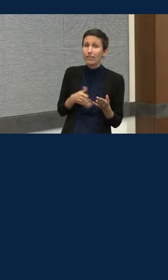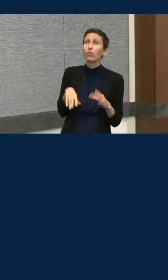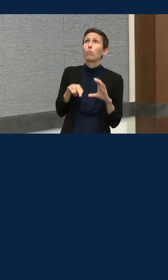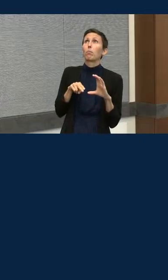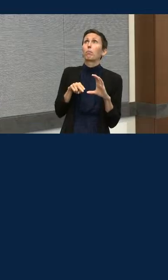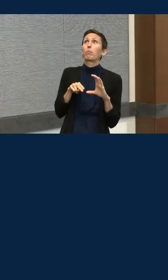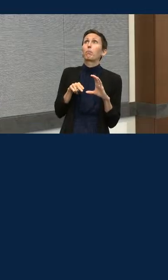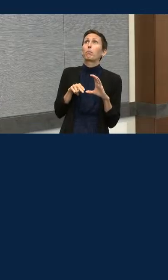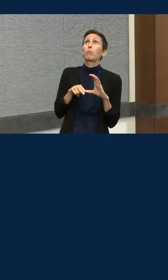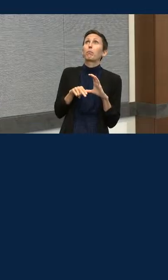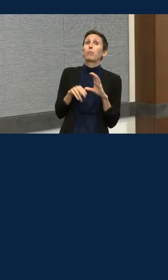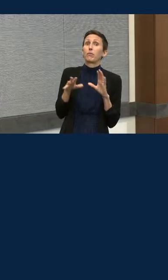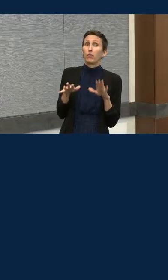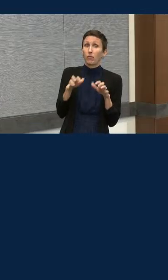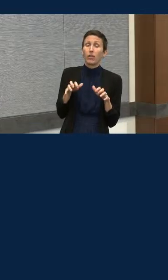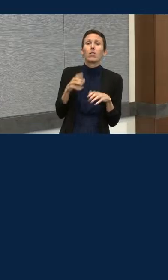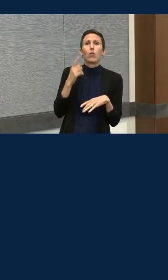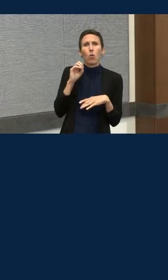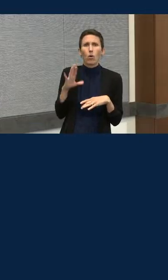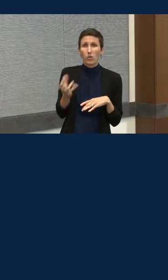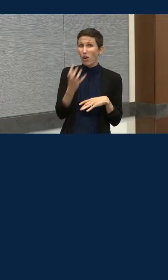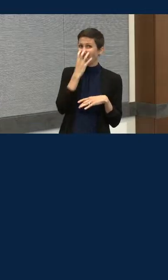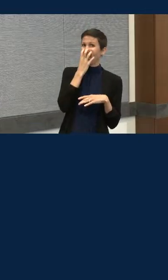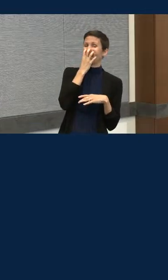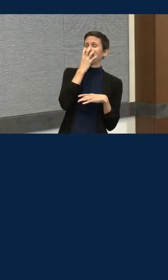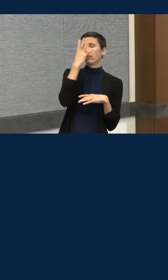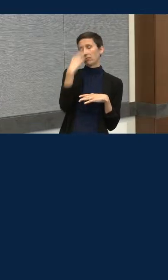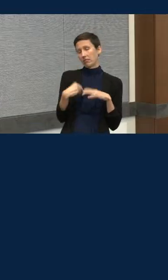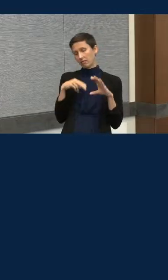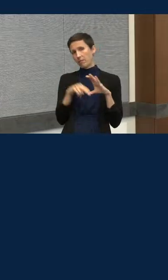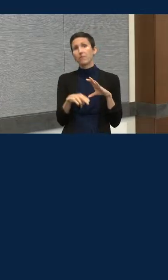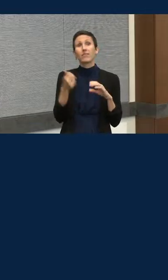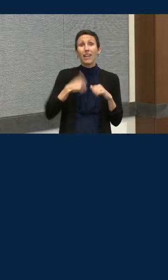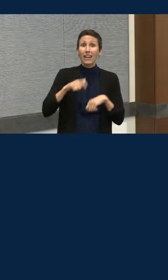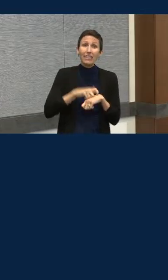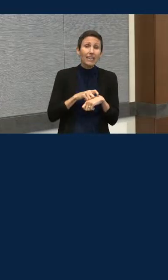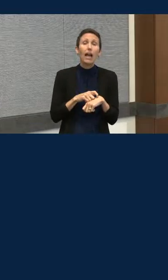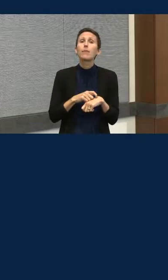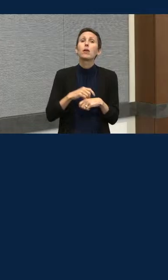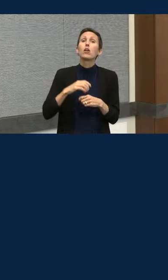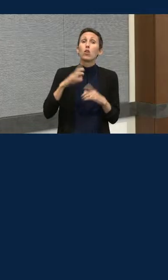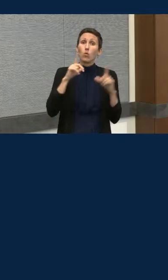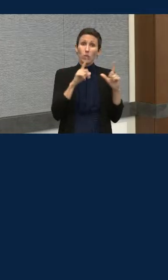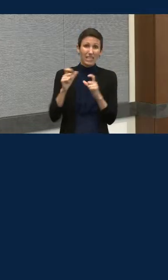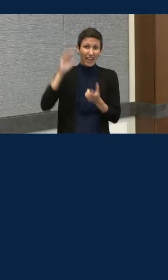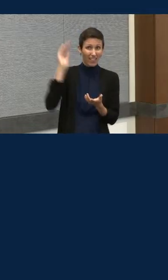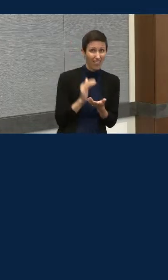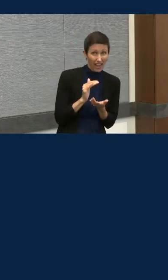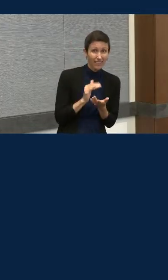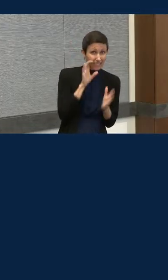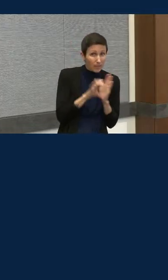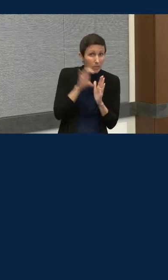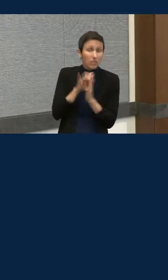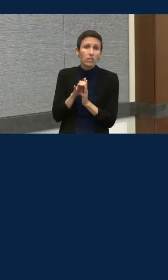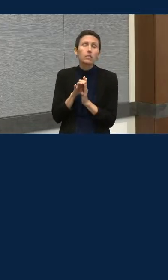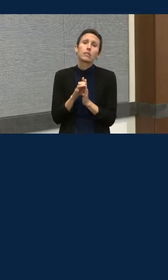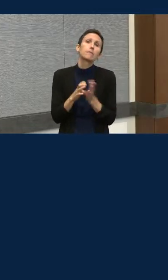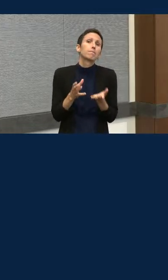you want to sedate your kid. When we have a sample there is a